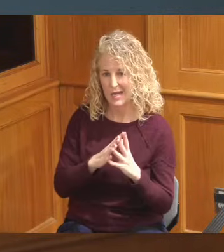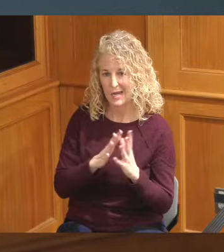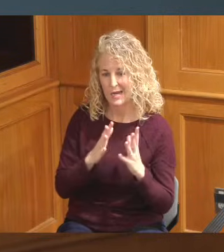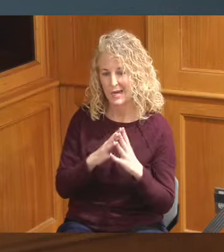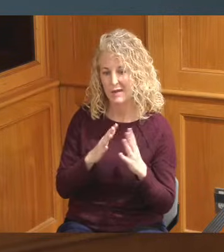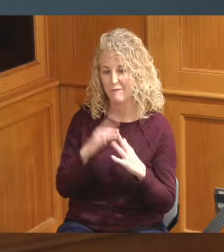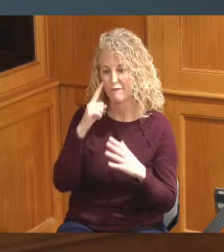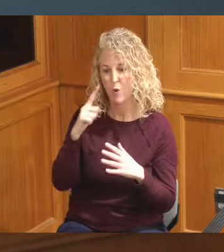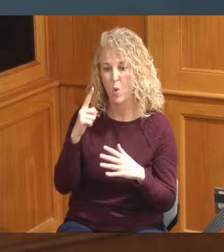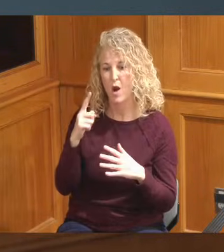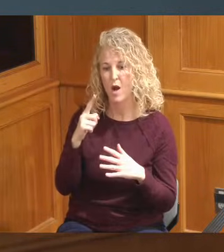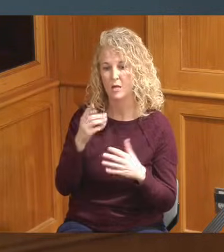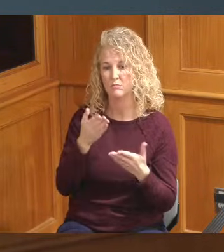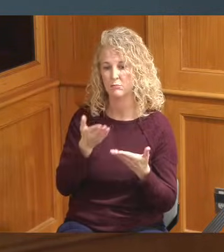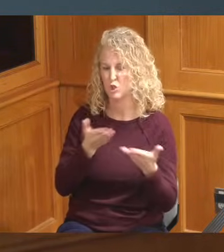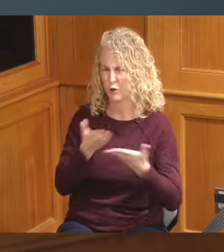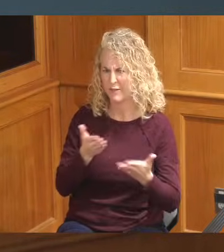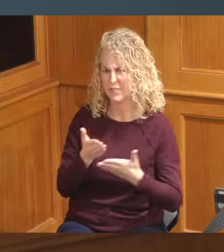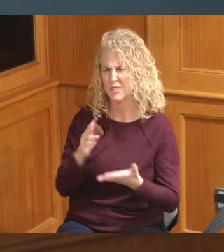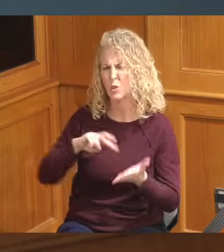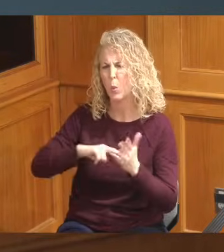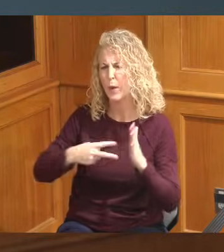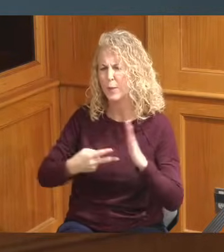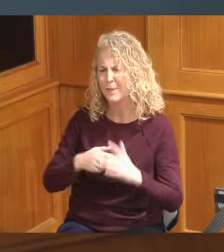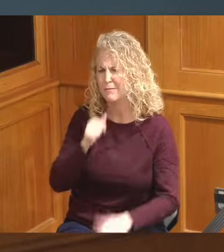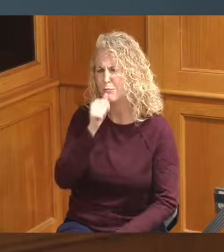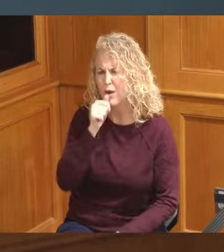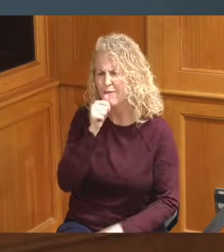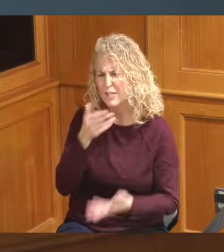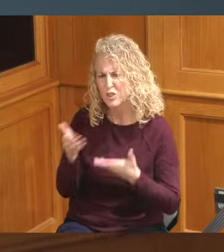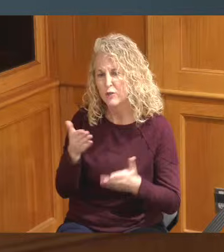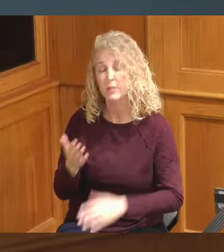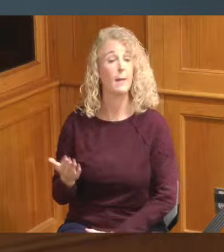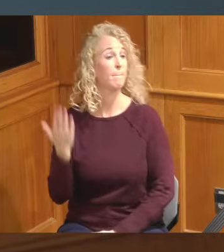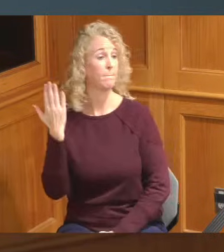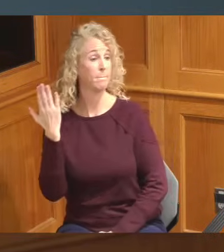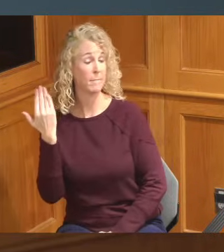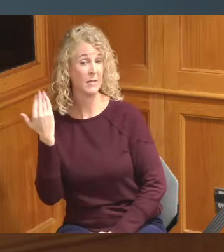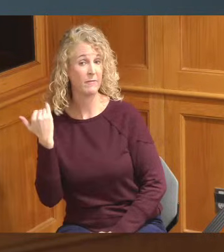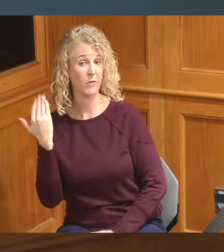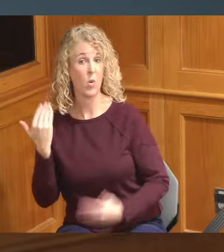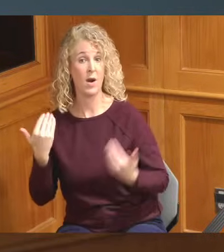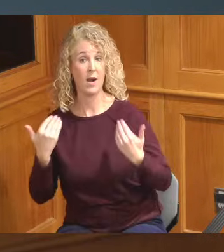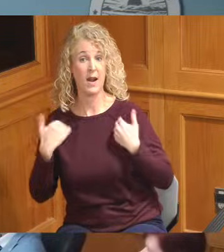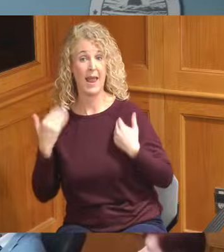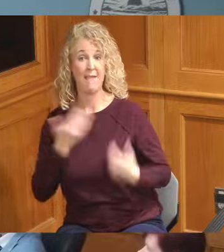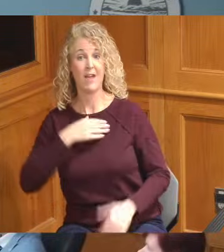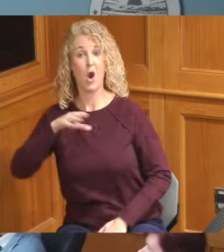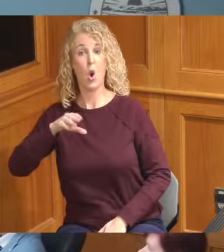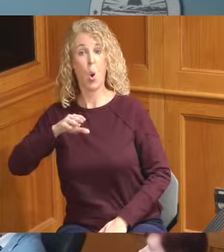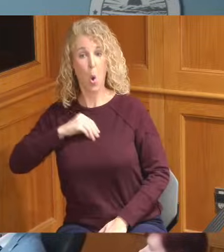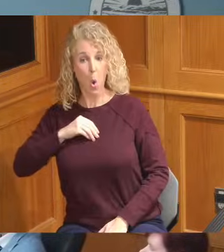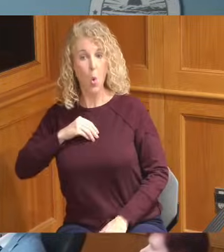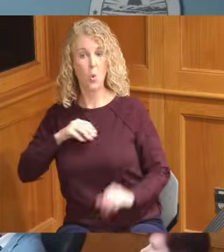for placement. What does that mean? Laura, we used to have our own foster care networks that Hamilton